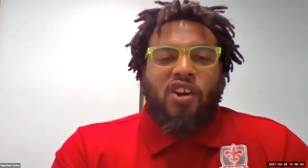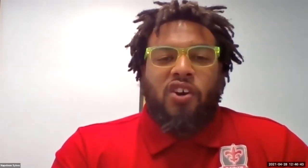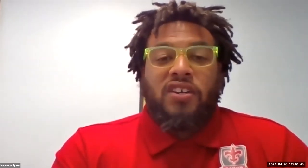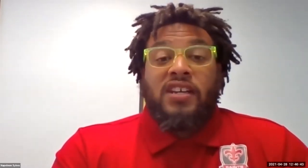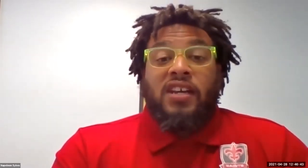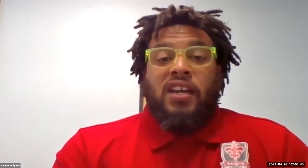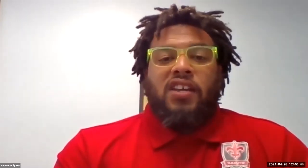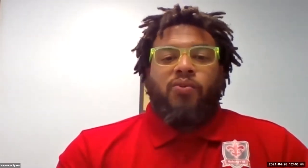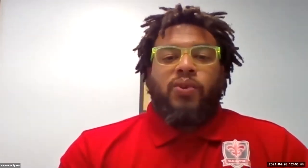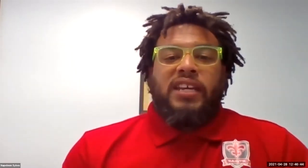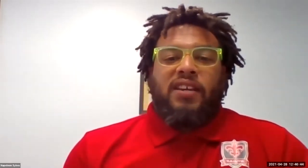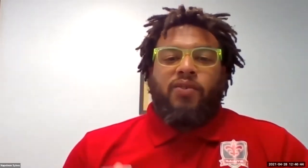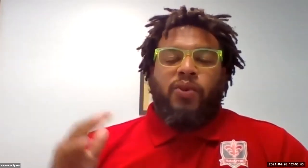And for sharing that story.